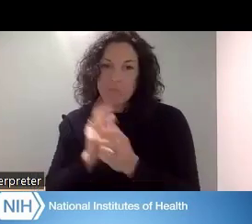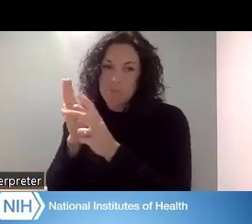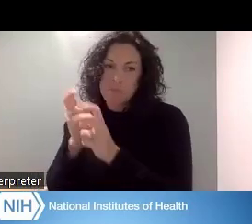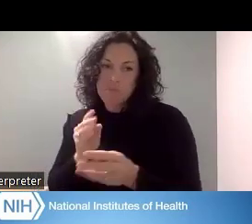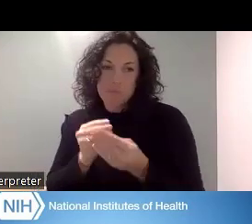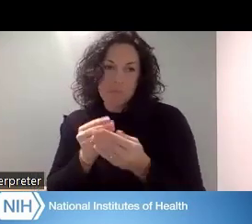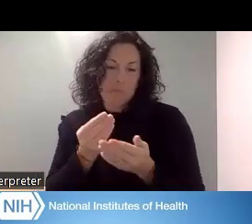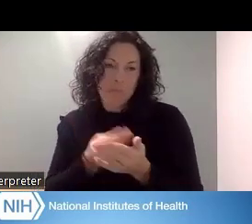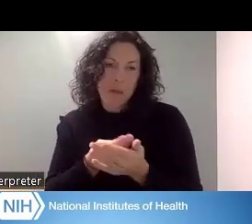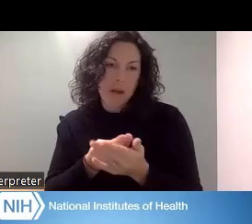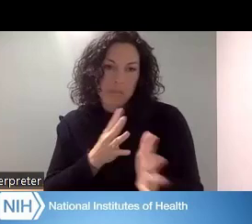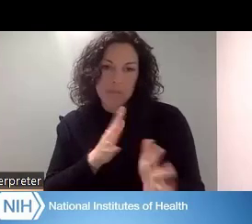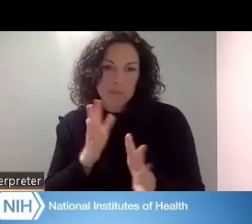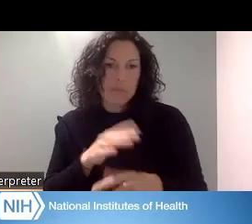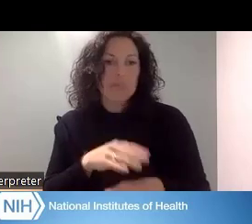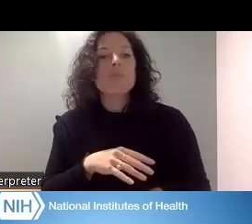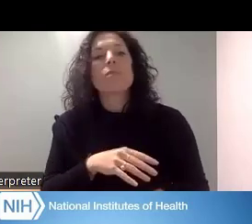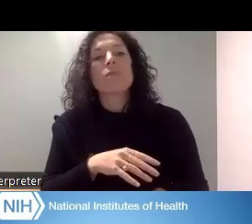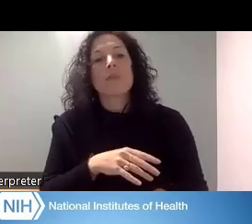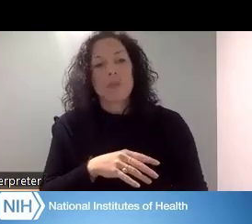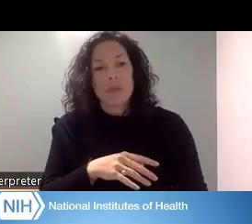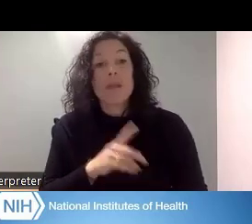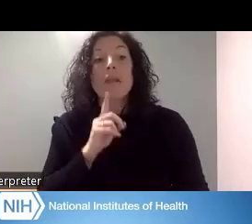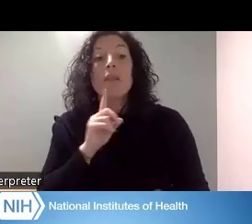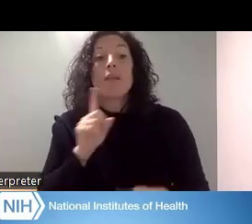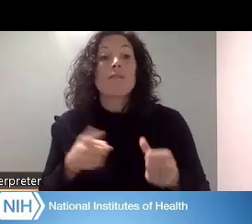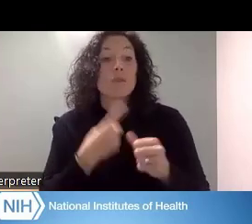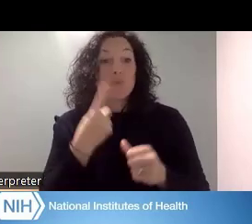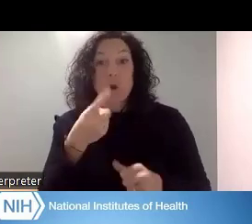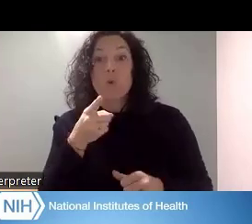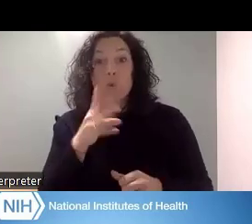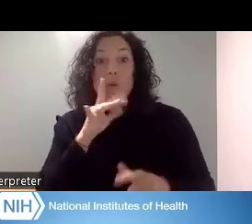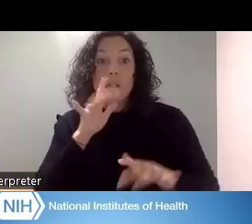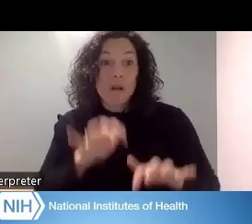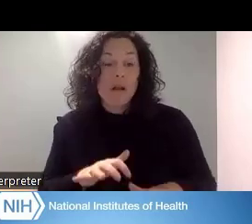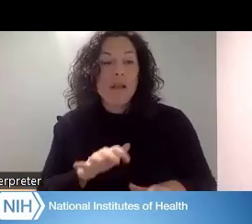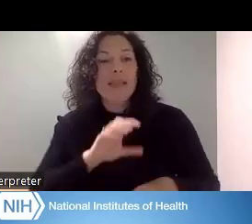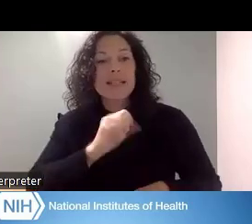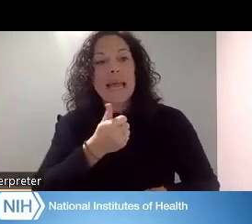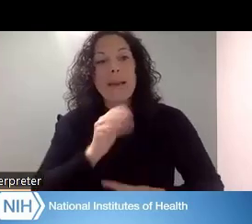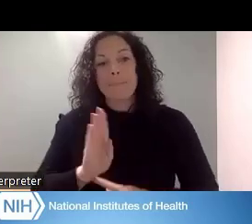and so the first field that would actually be entered would be field 10b, cash disbursements,